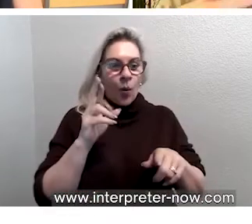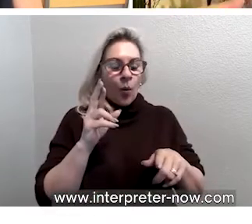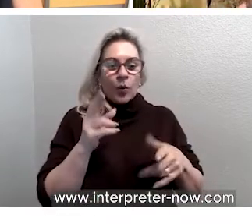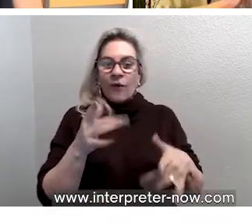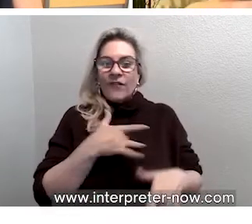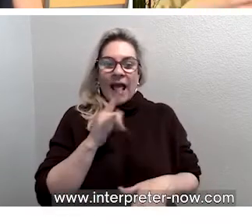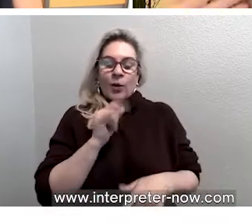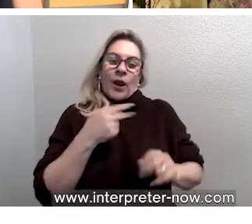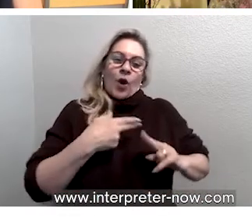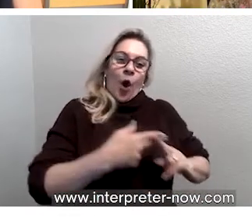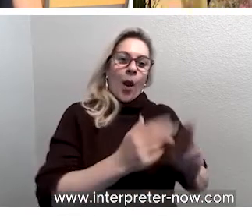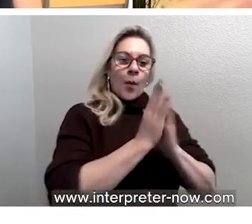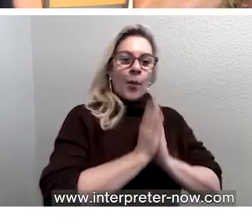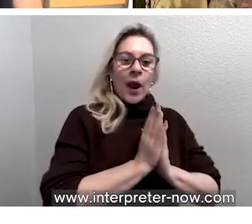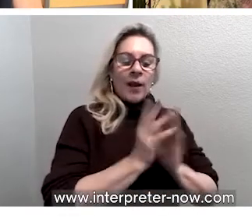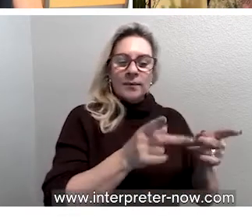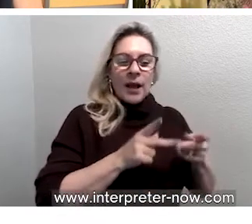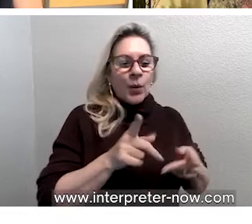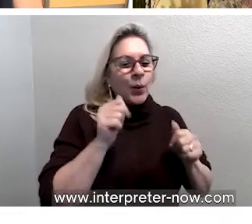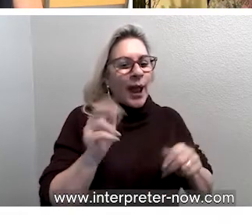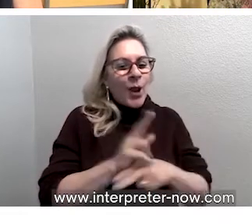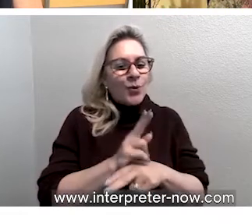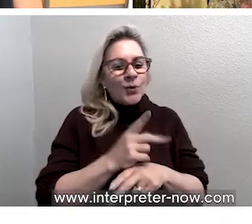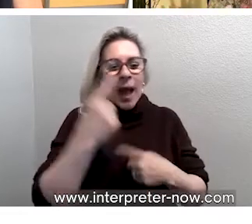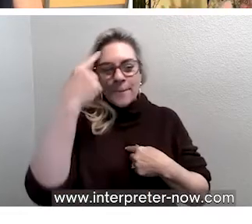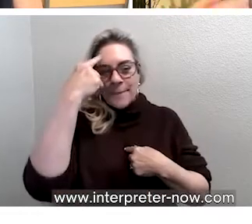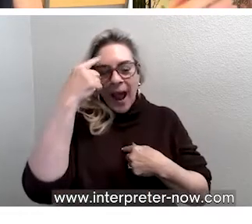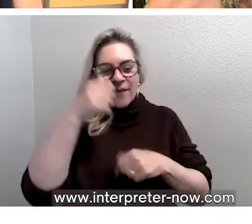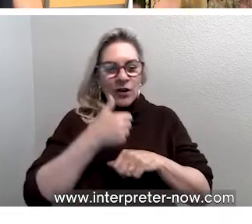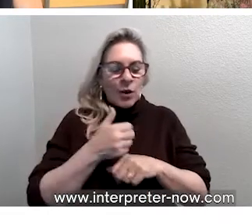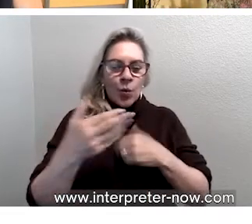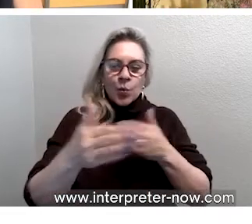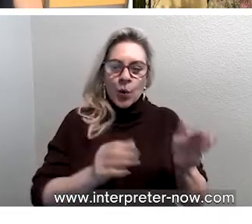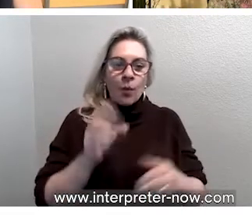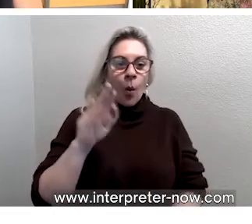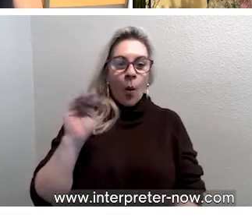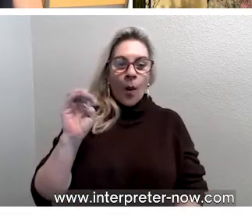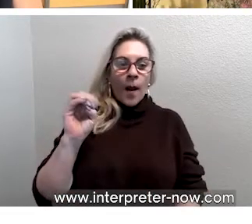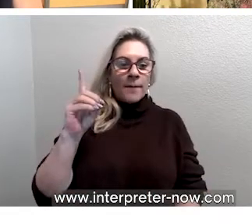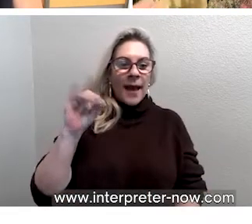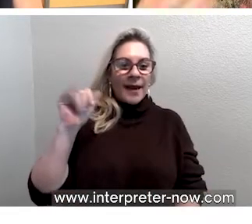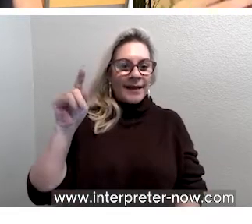You can use meditation or mindfulness room. I've been to a couple of airports that have done this.